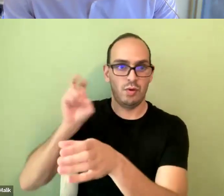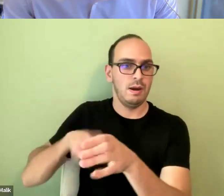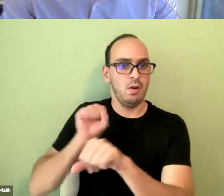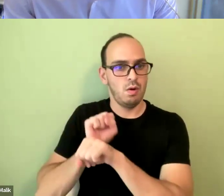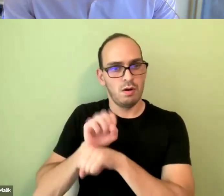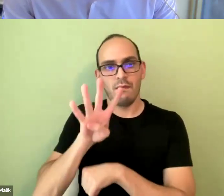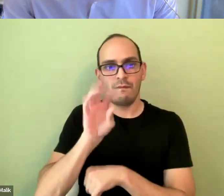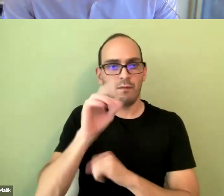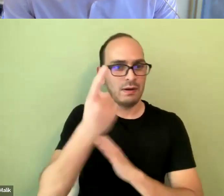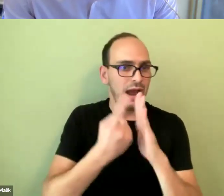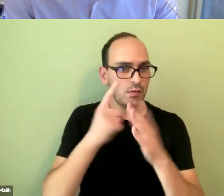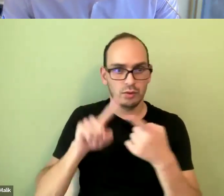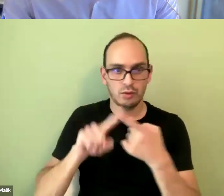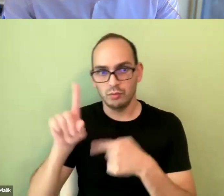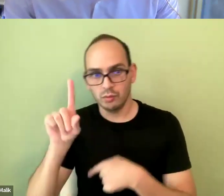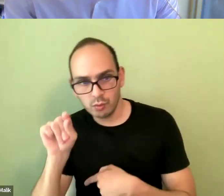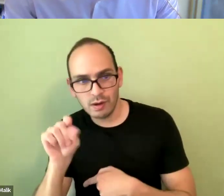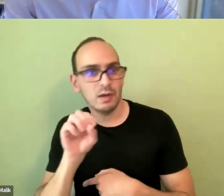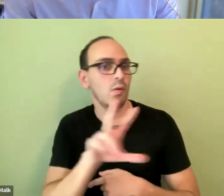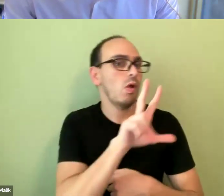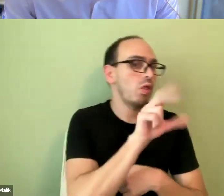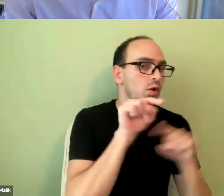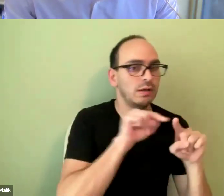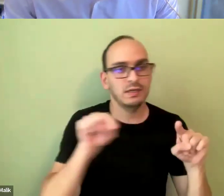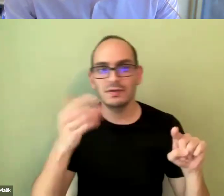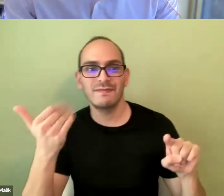to 20 hours or from 30 hours to 15 hours or not working at all